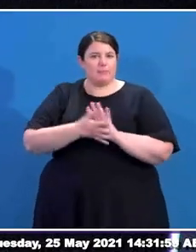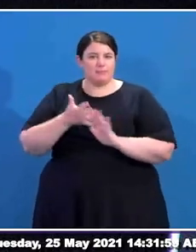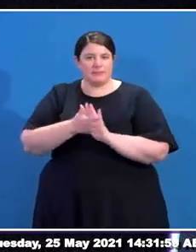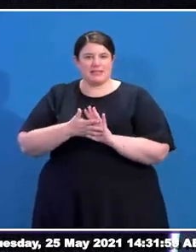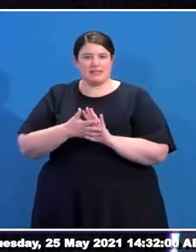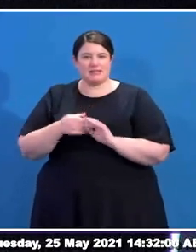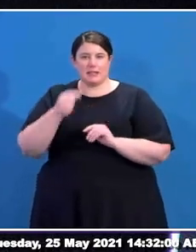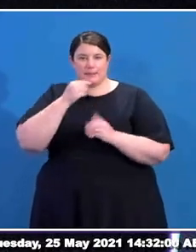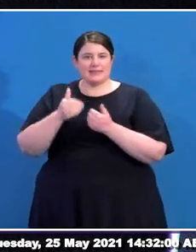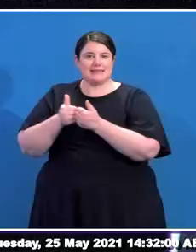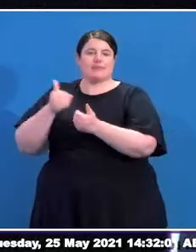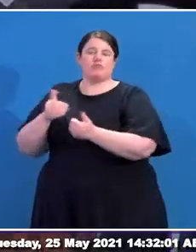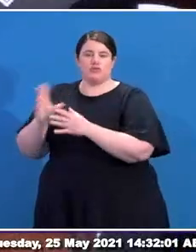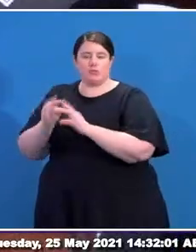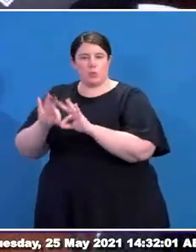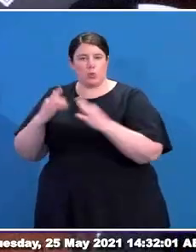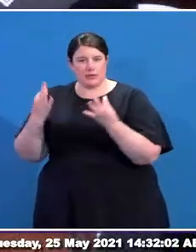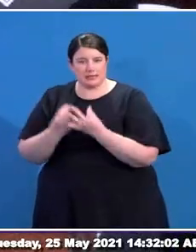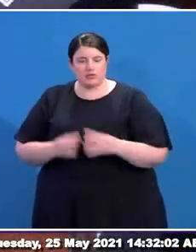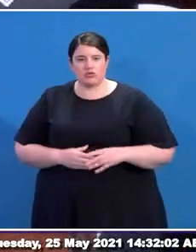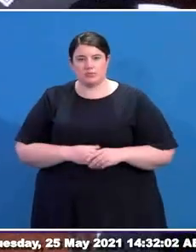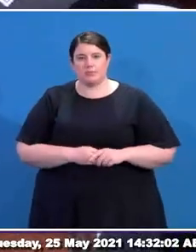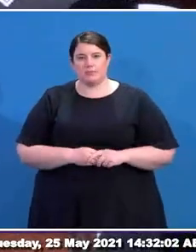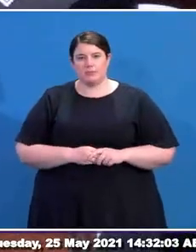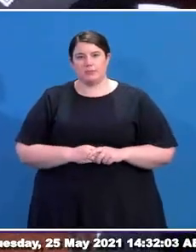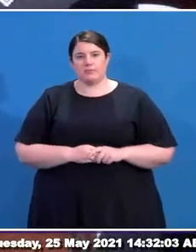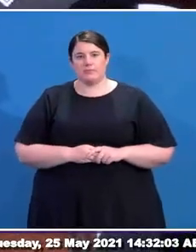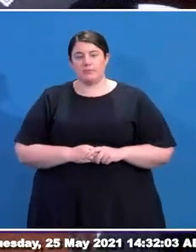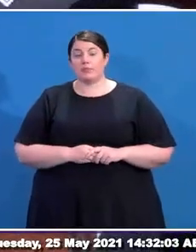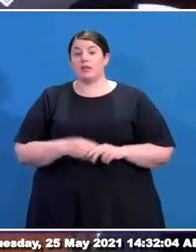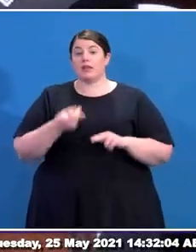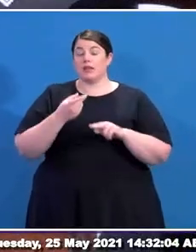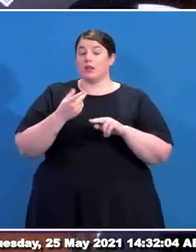And if a lawyer engages you to do the investigation, does